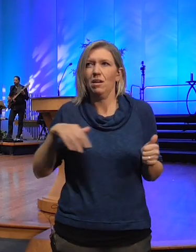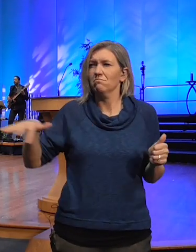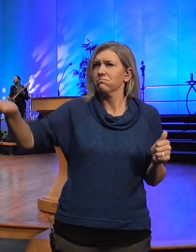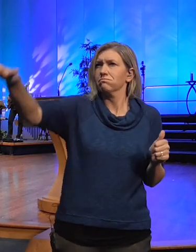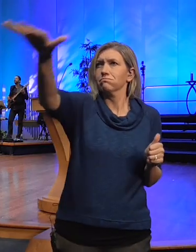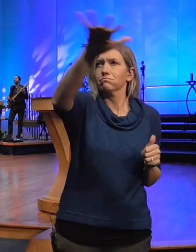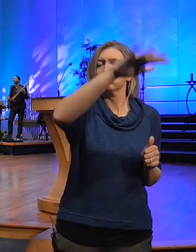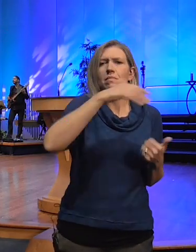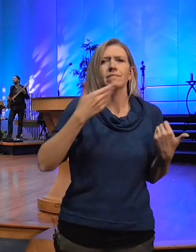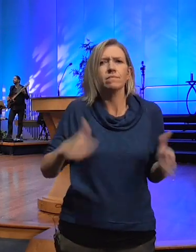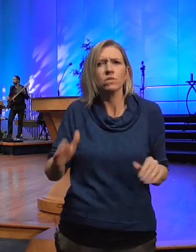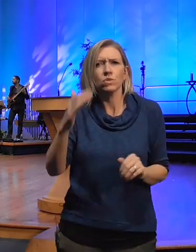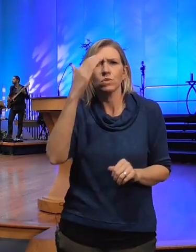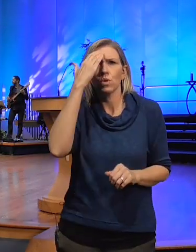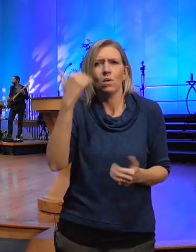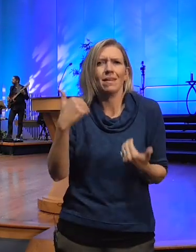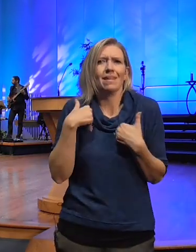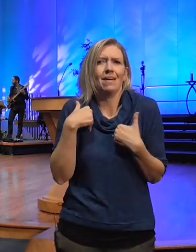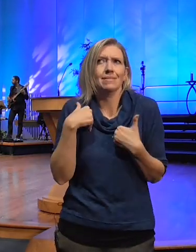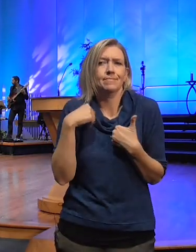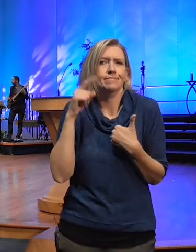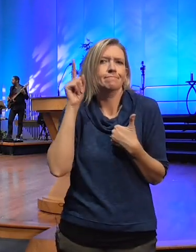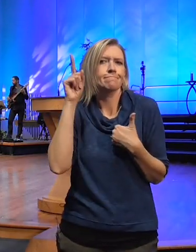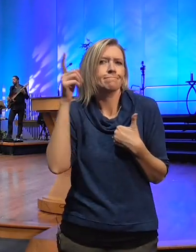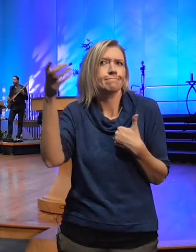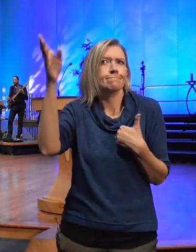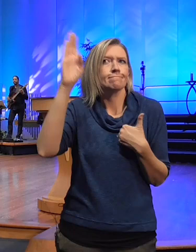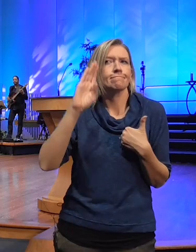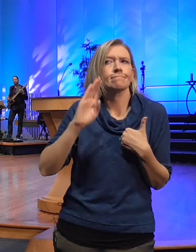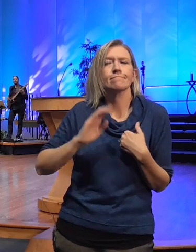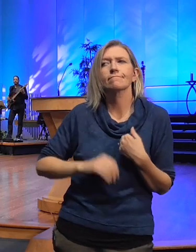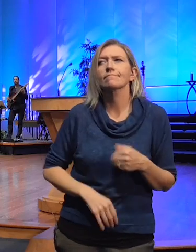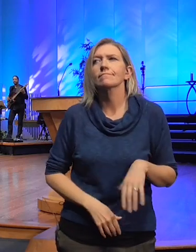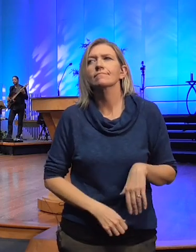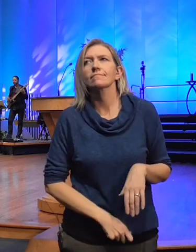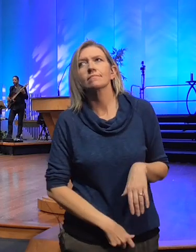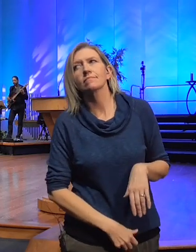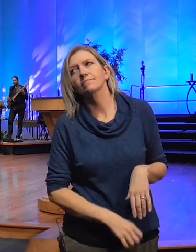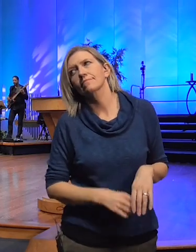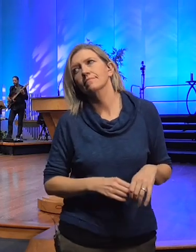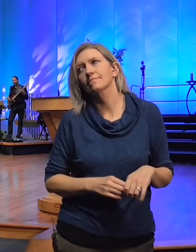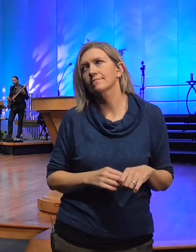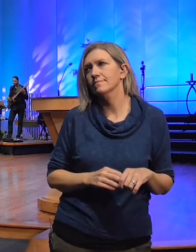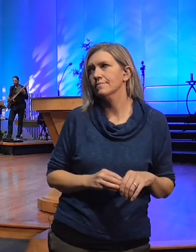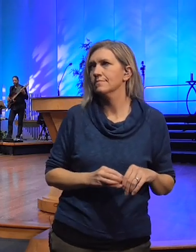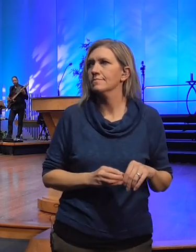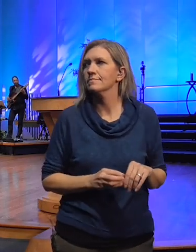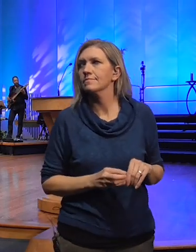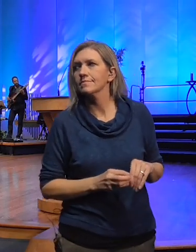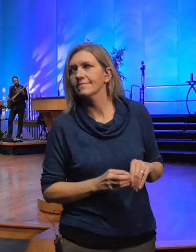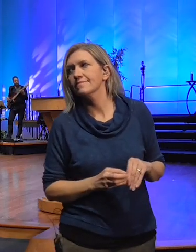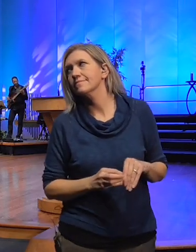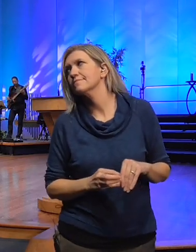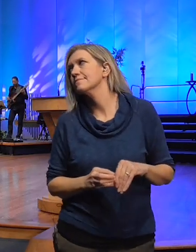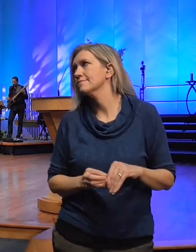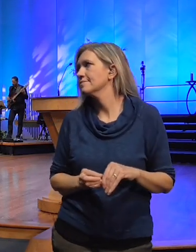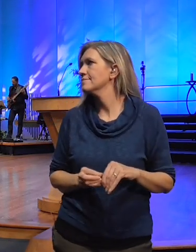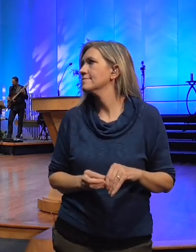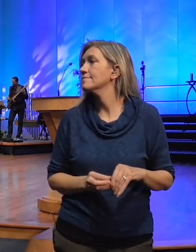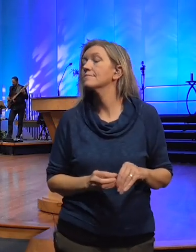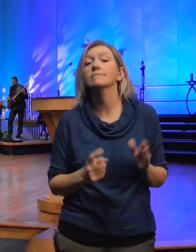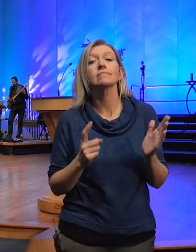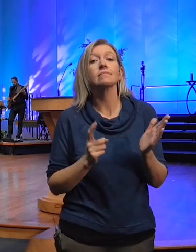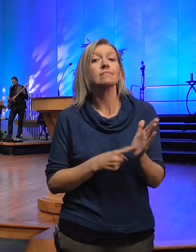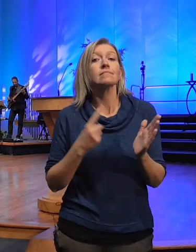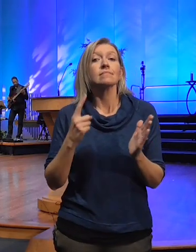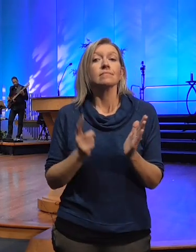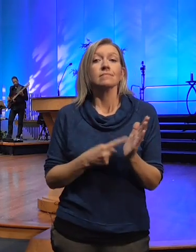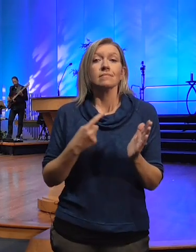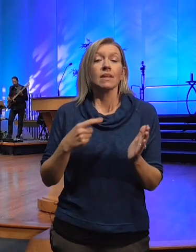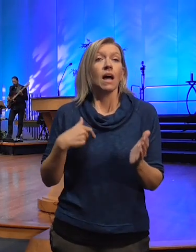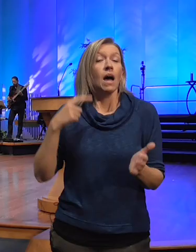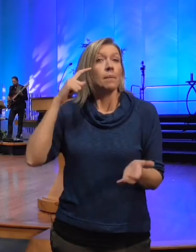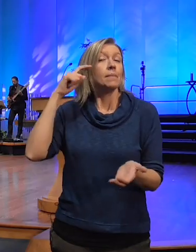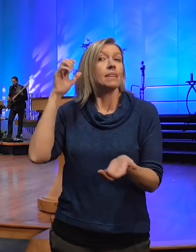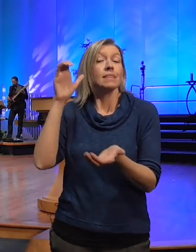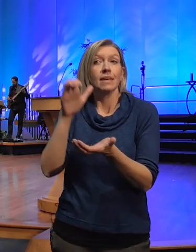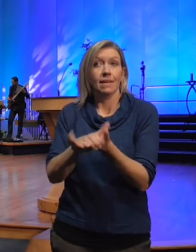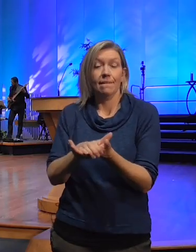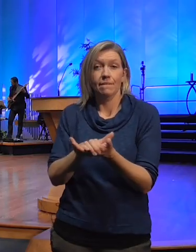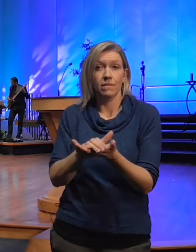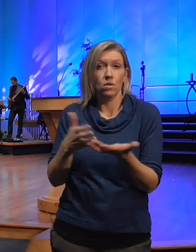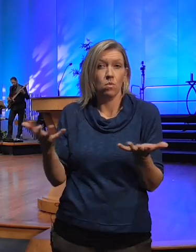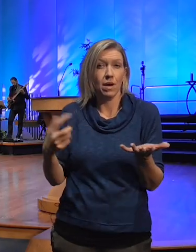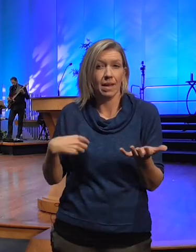I got sometimes I believe in what I see